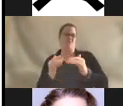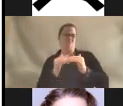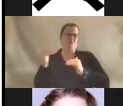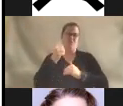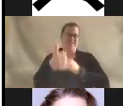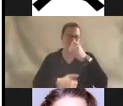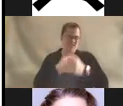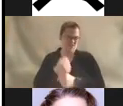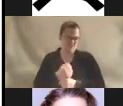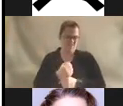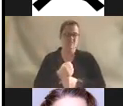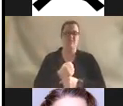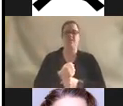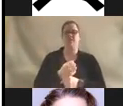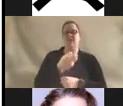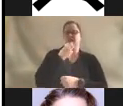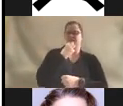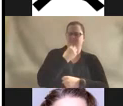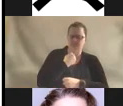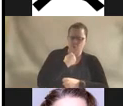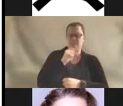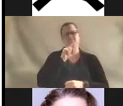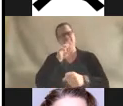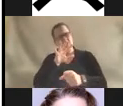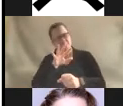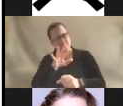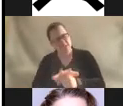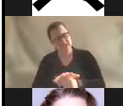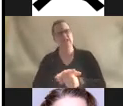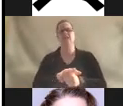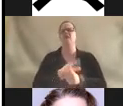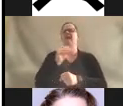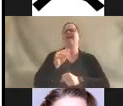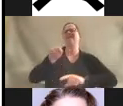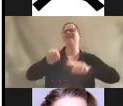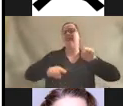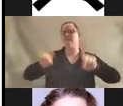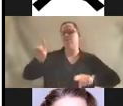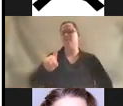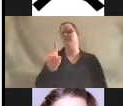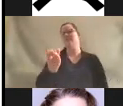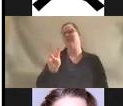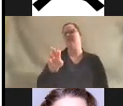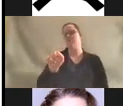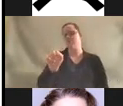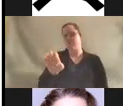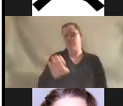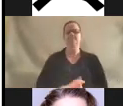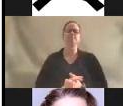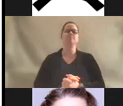that caring, committed diverse community members